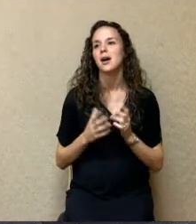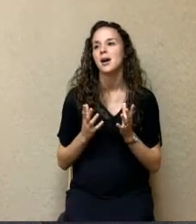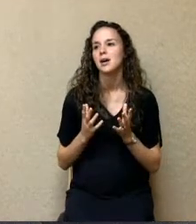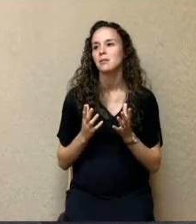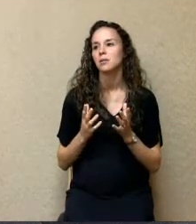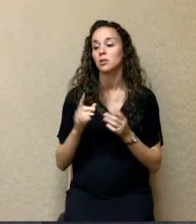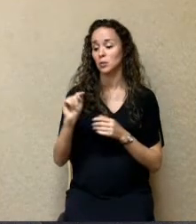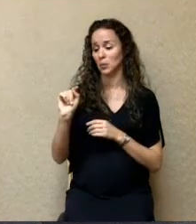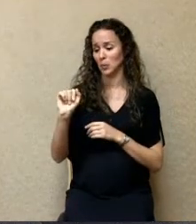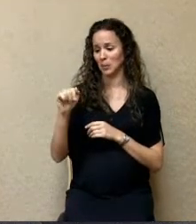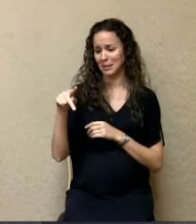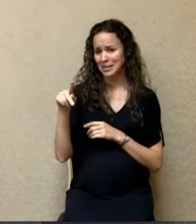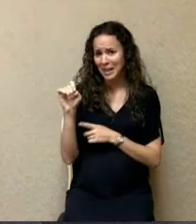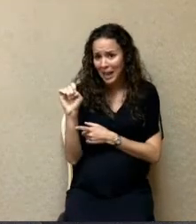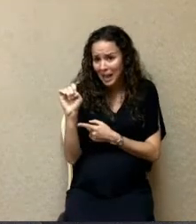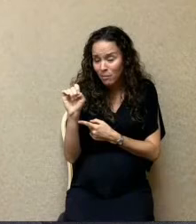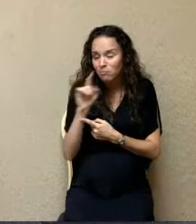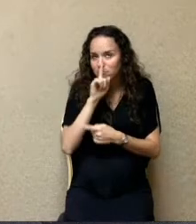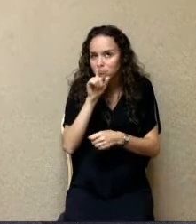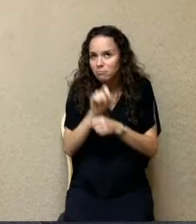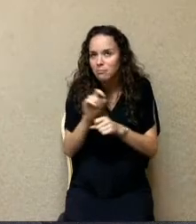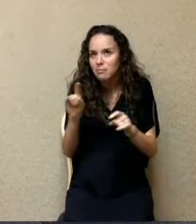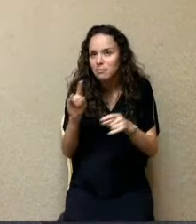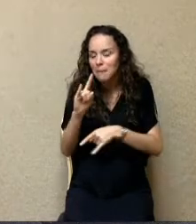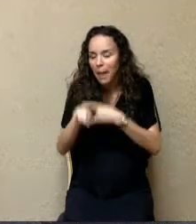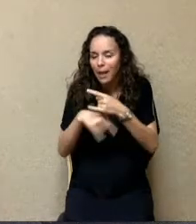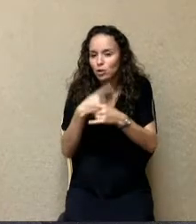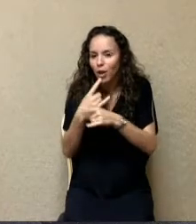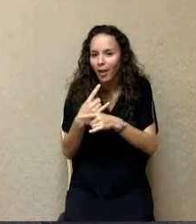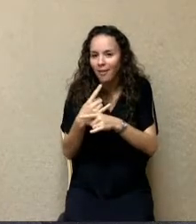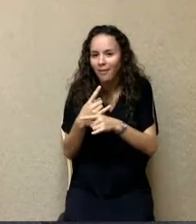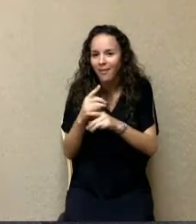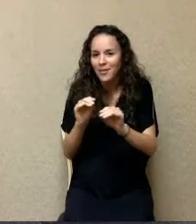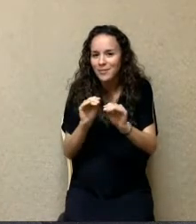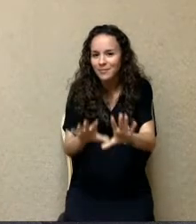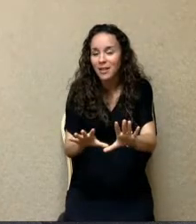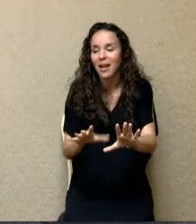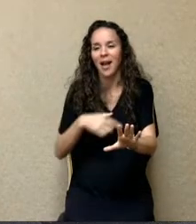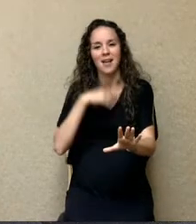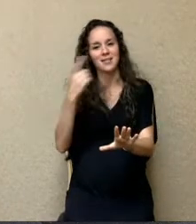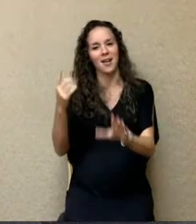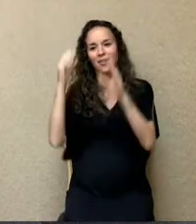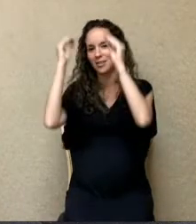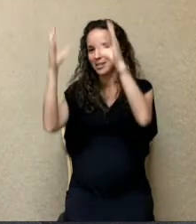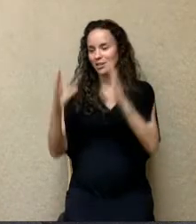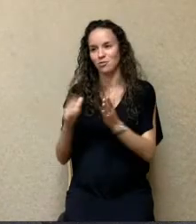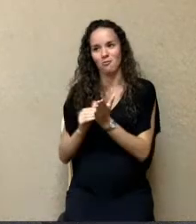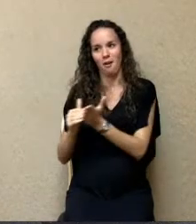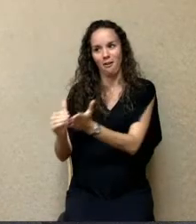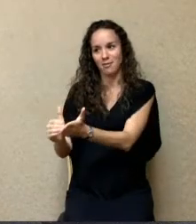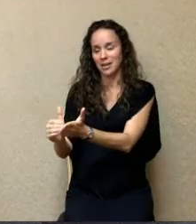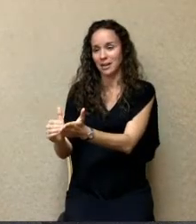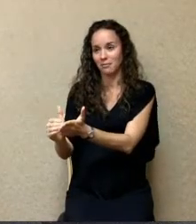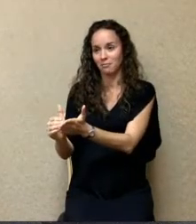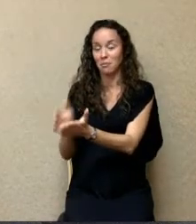So, tape to me is like magic. I often tell teachers and parents and group home